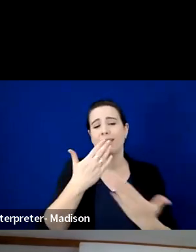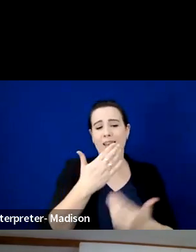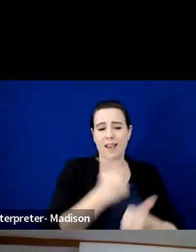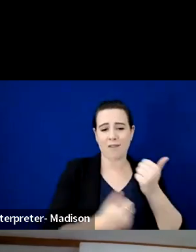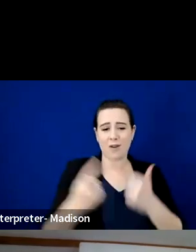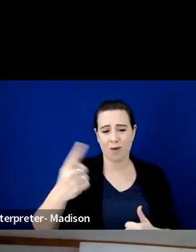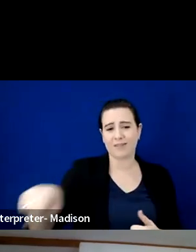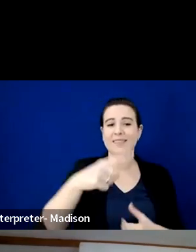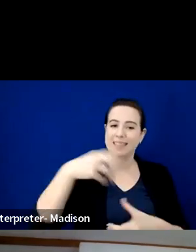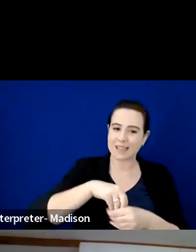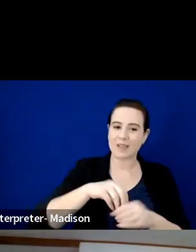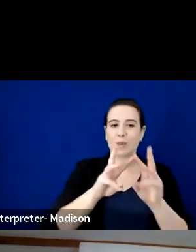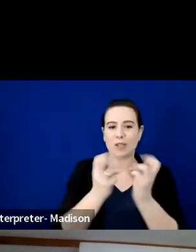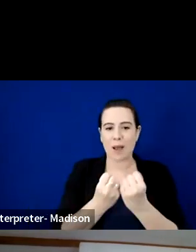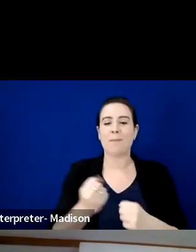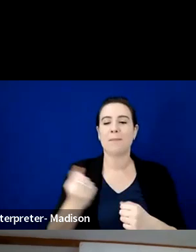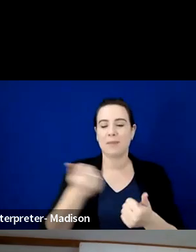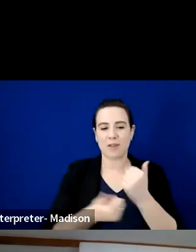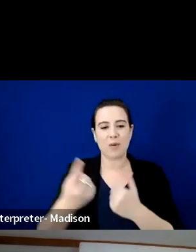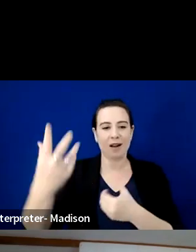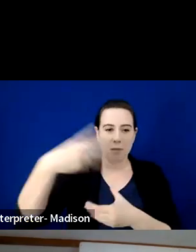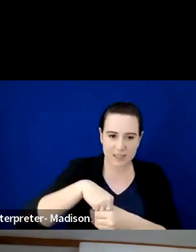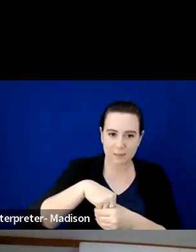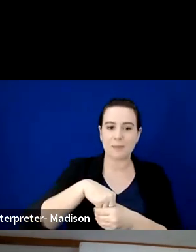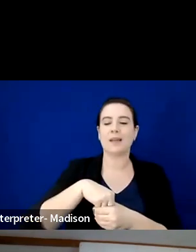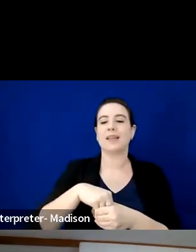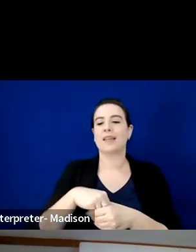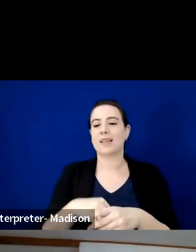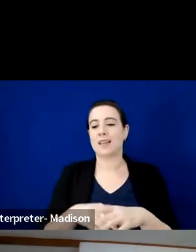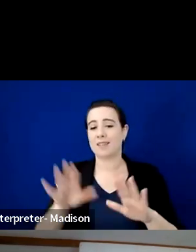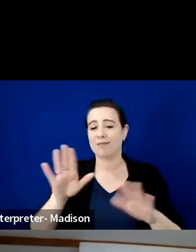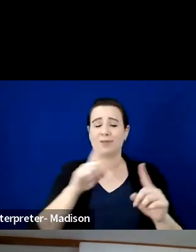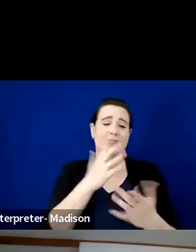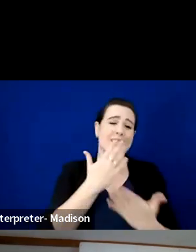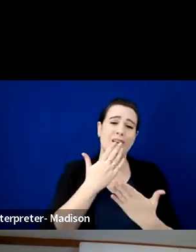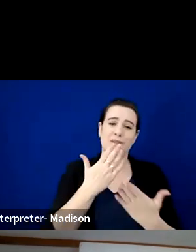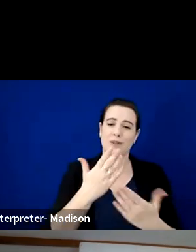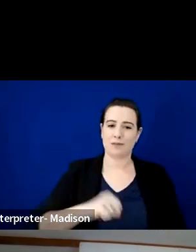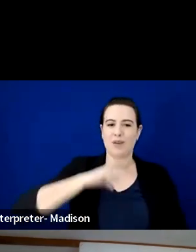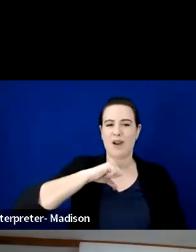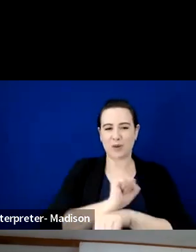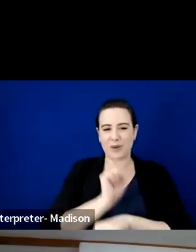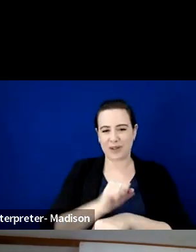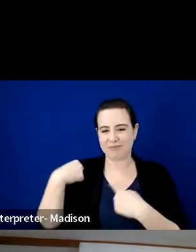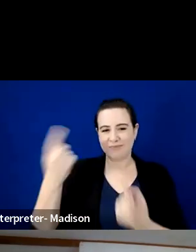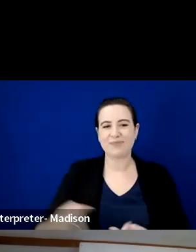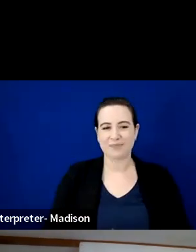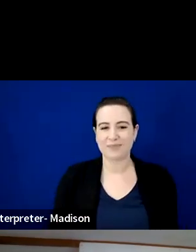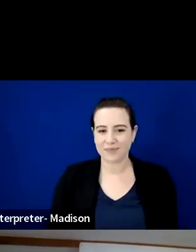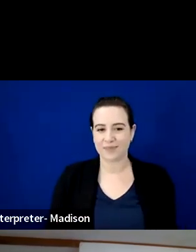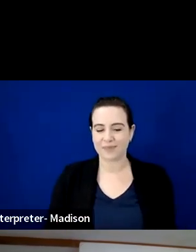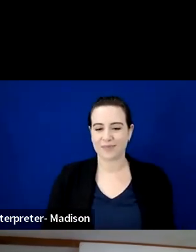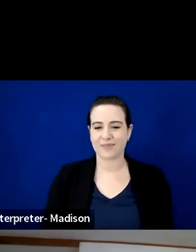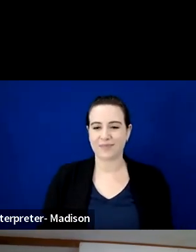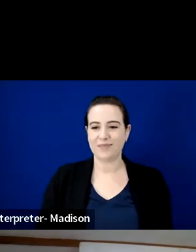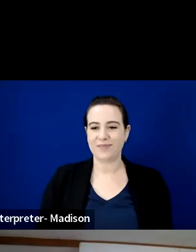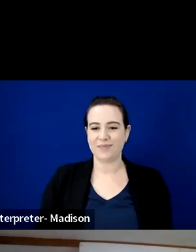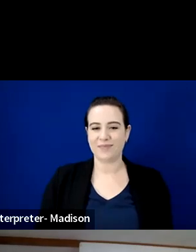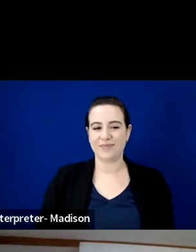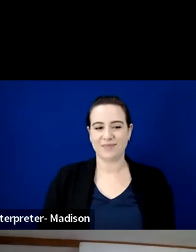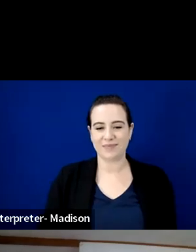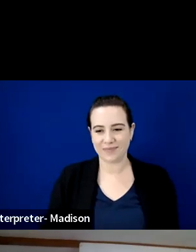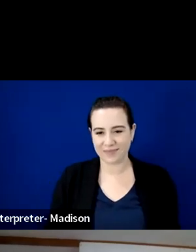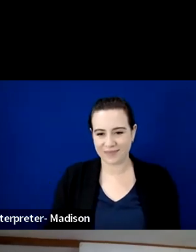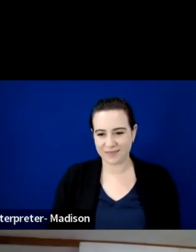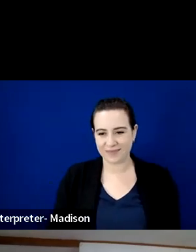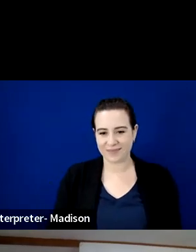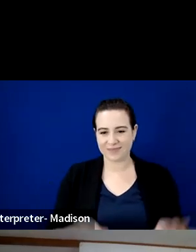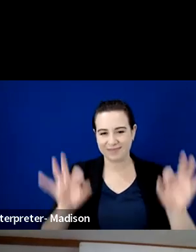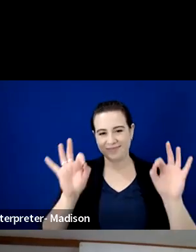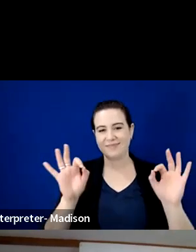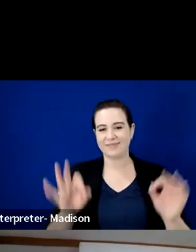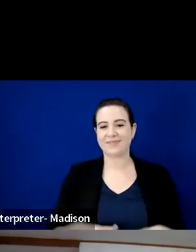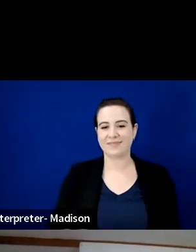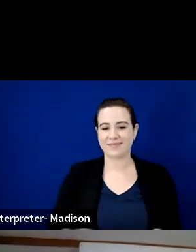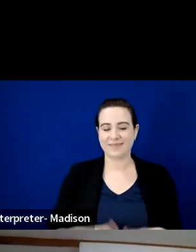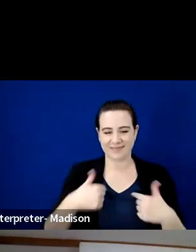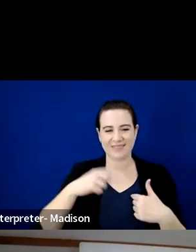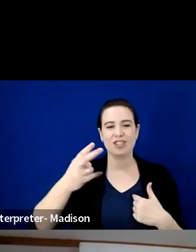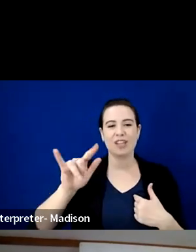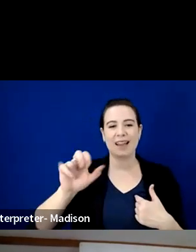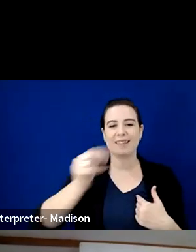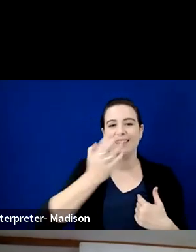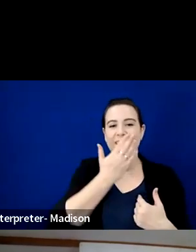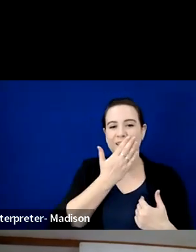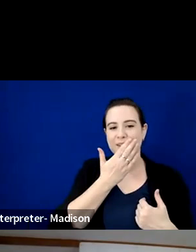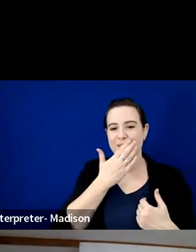And, you know, as we all know, if we don't, you know, shove and elbow our way to that table, we -- chances are we may not even be at it.